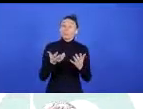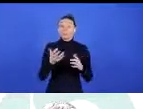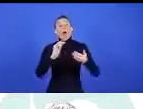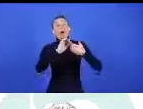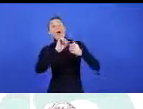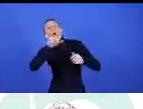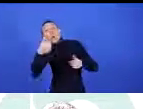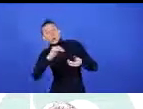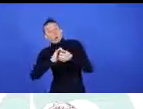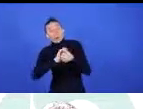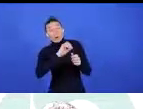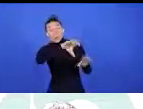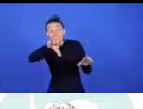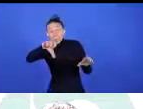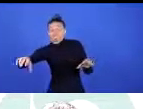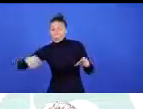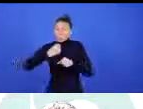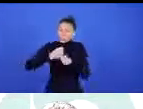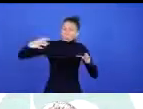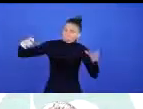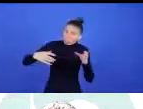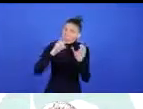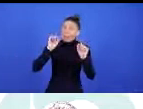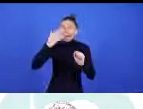. And number 3 goal, working with other